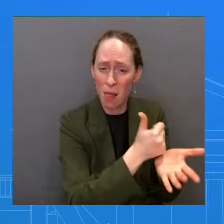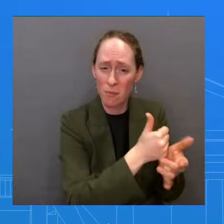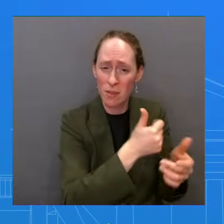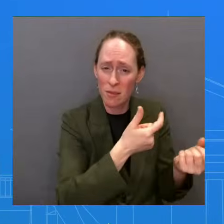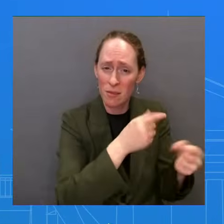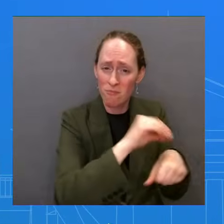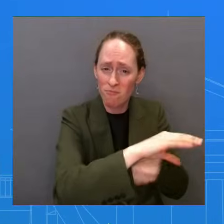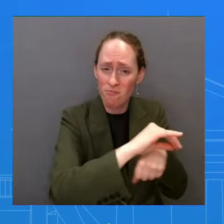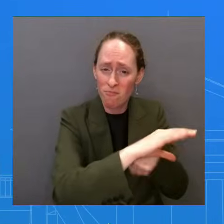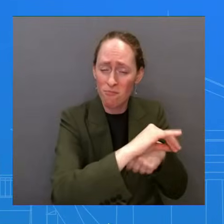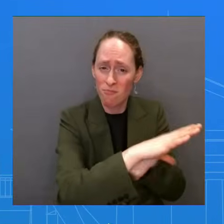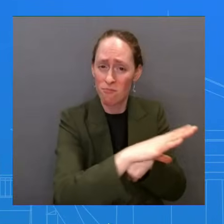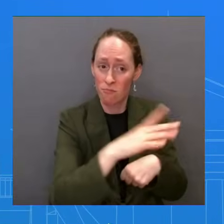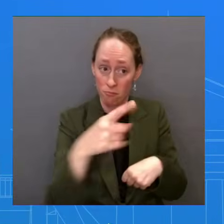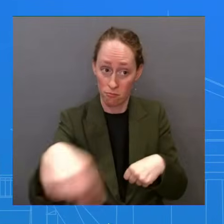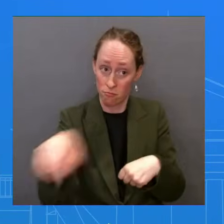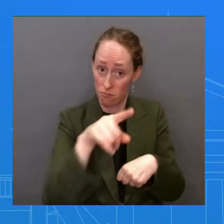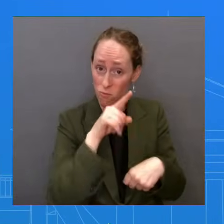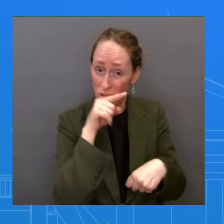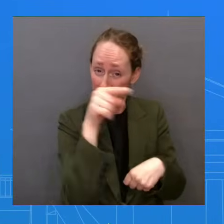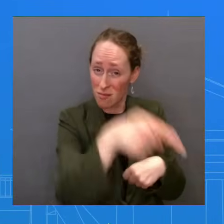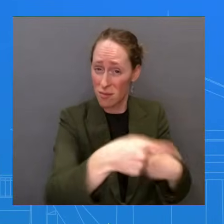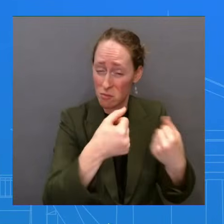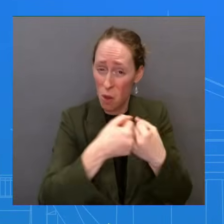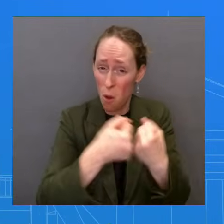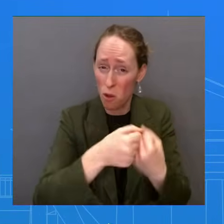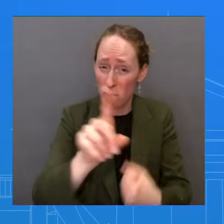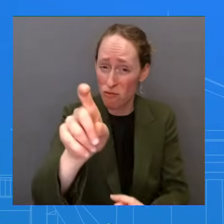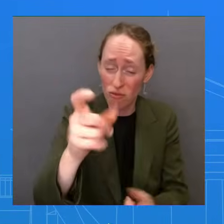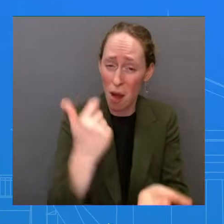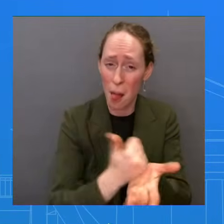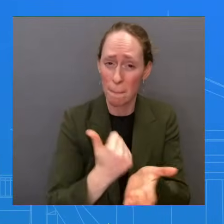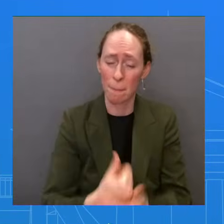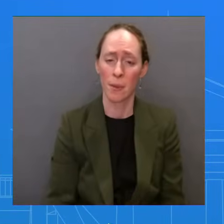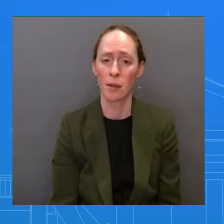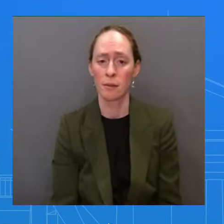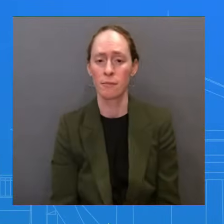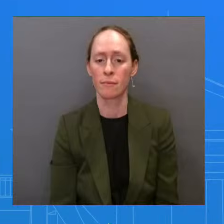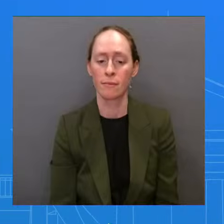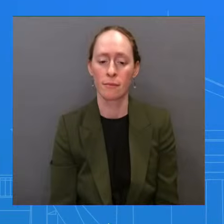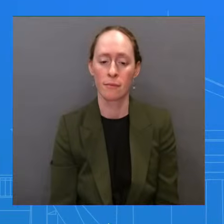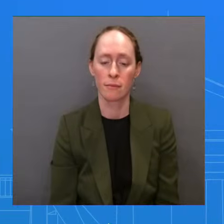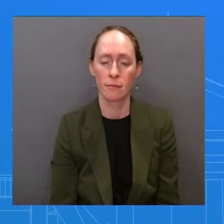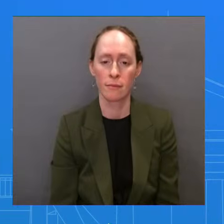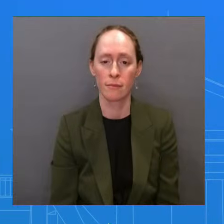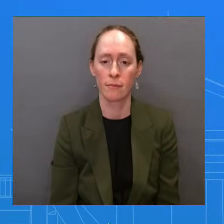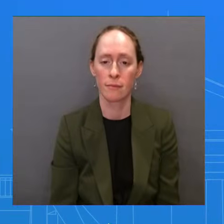that's performing administrative tasks and -- like data entry and warehouse support.